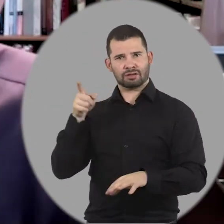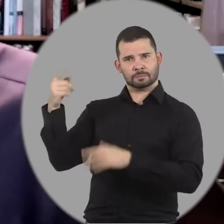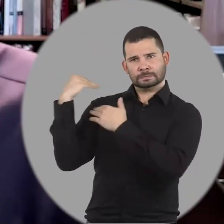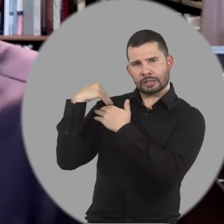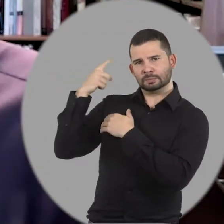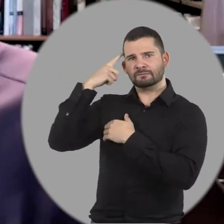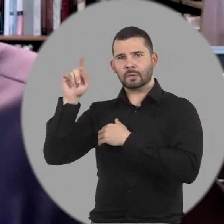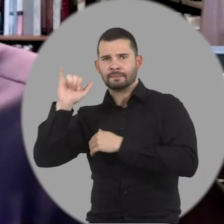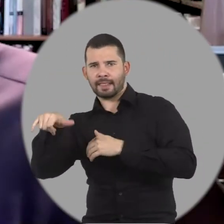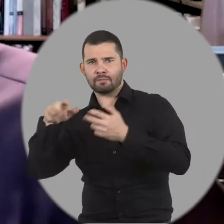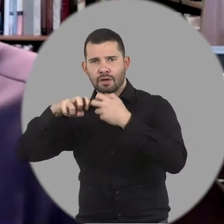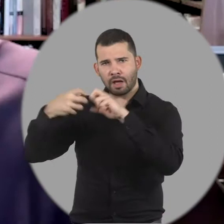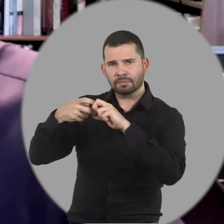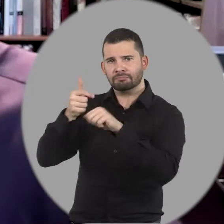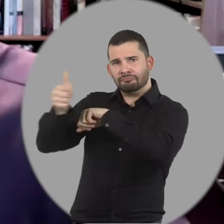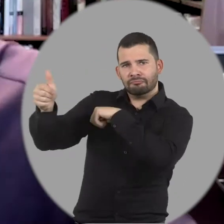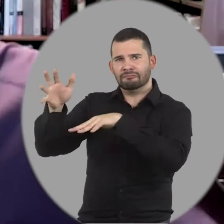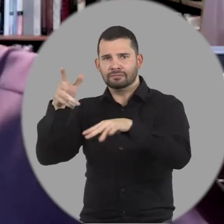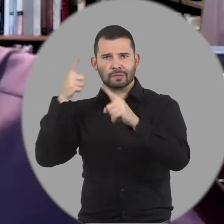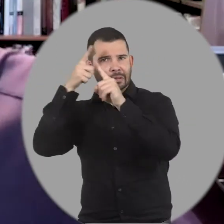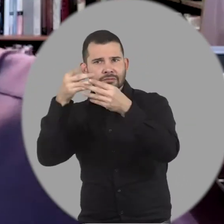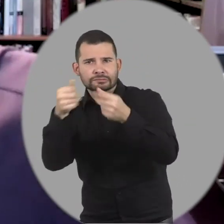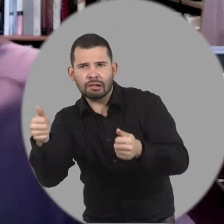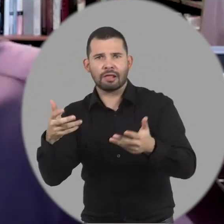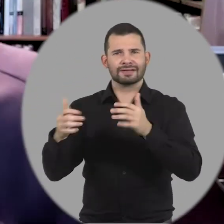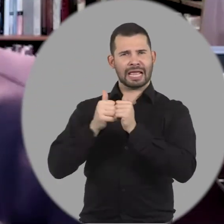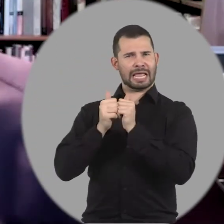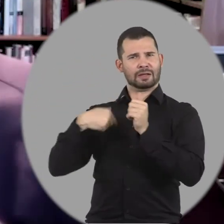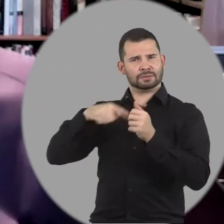aren't doing enough, who aren't pulling their weight and doing their full share? So,